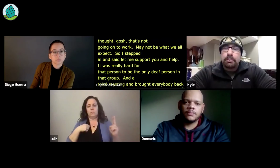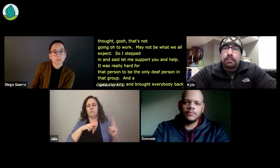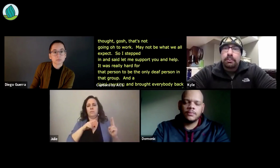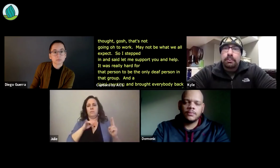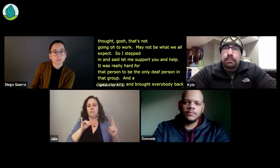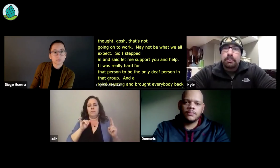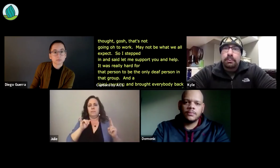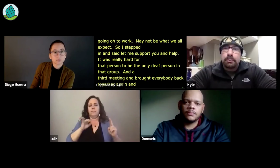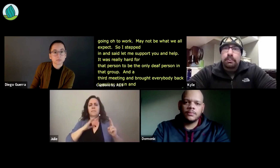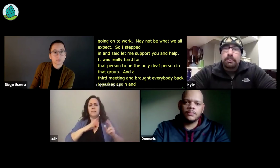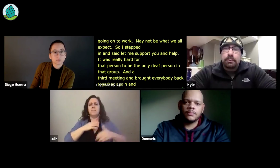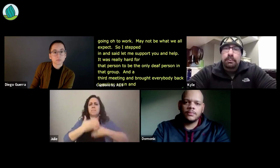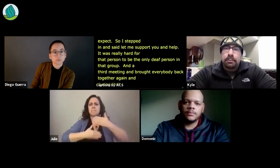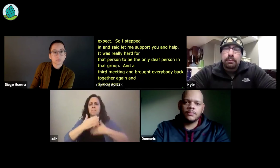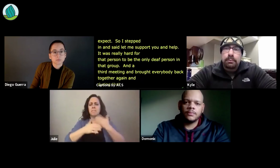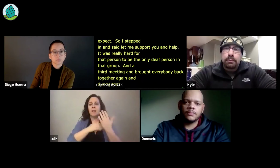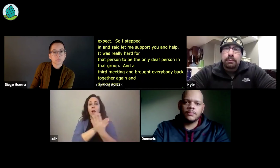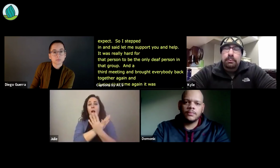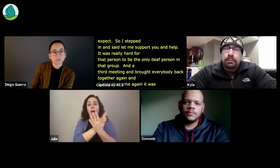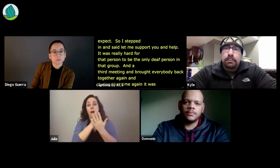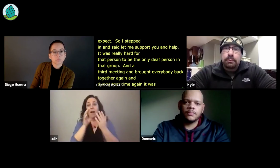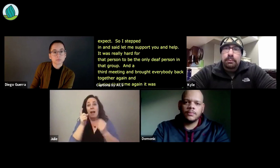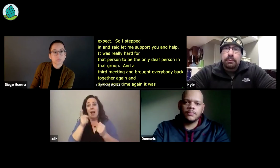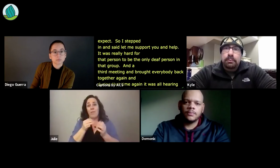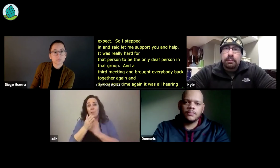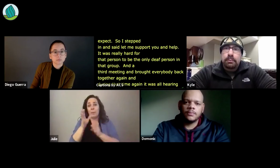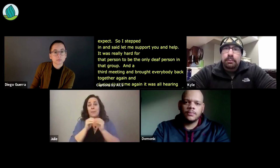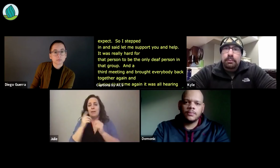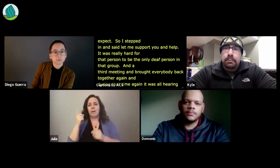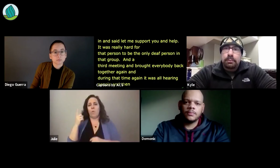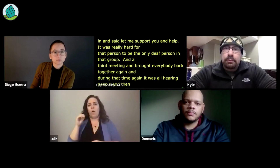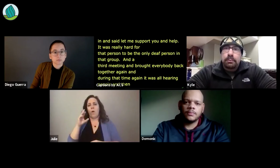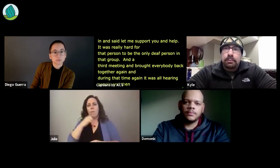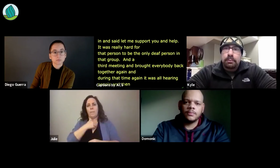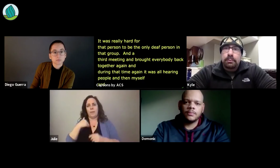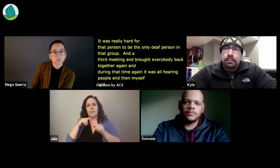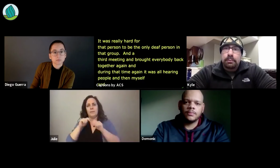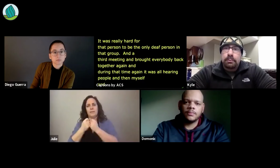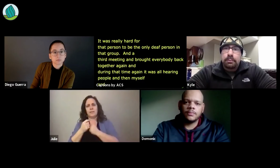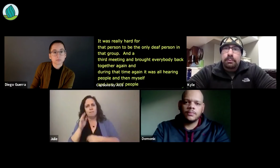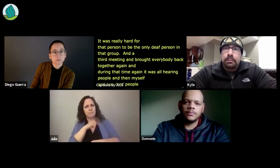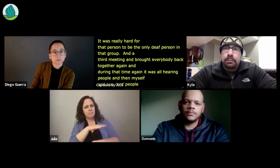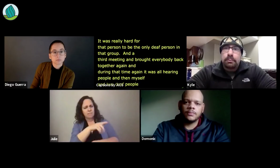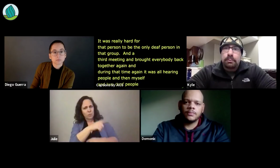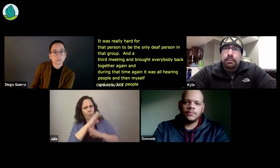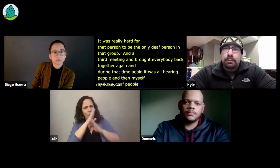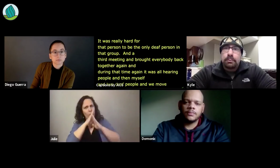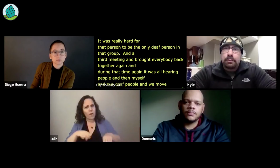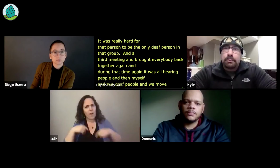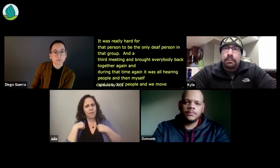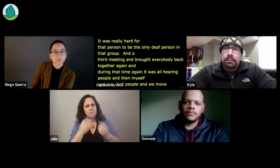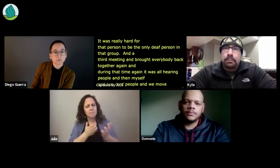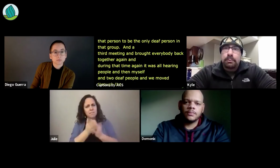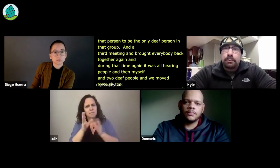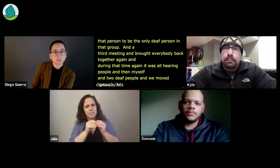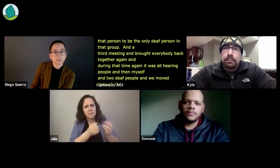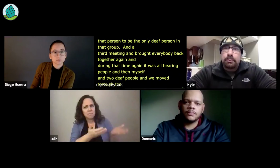myself and two deaf people, and we moved through the meeting. And about halfway through, one of our members said, hey, you're so quiet to the deaf people.